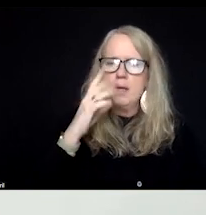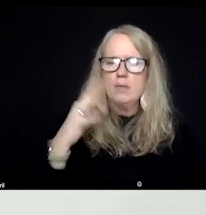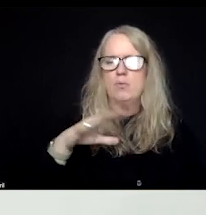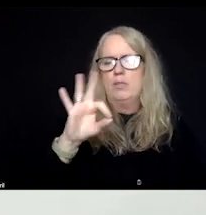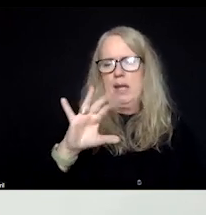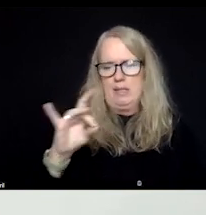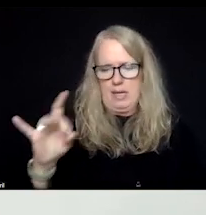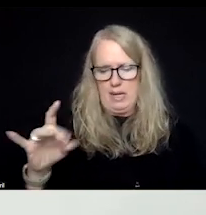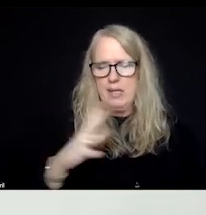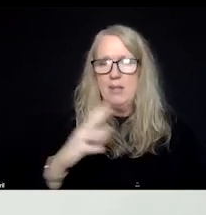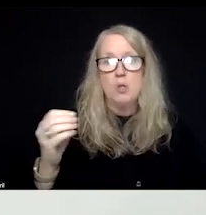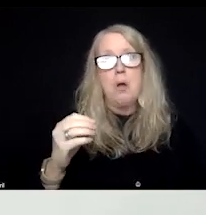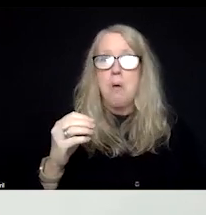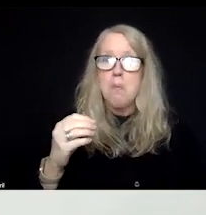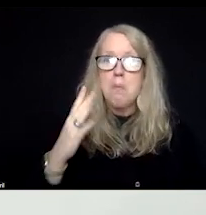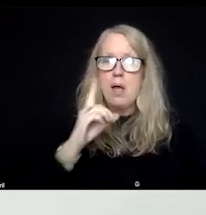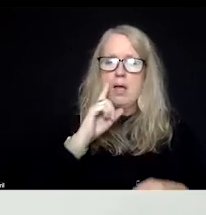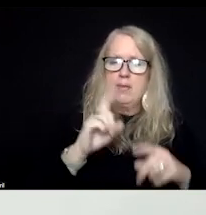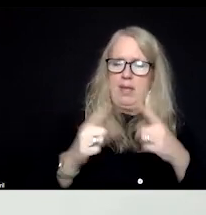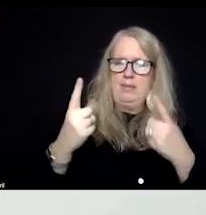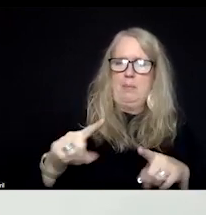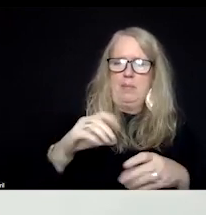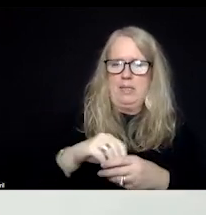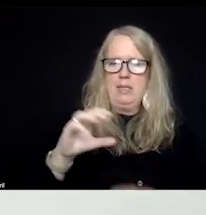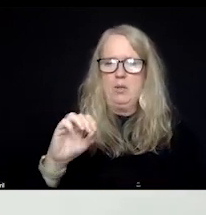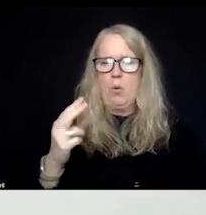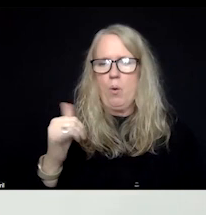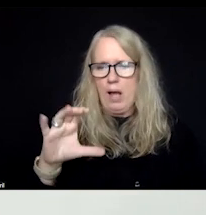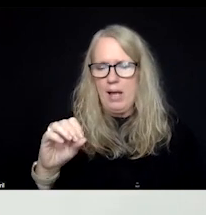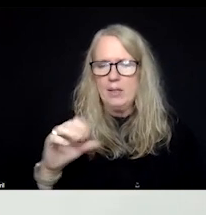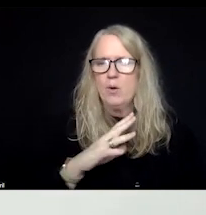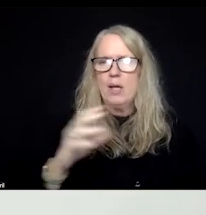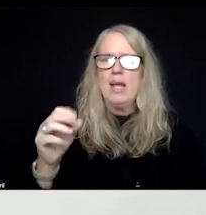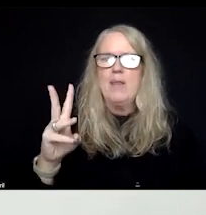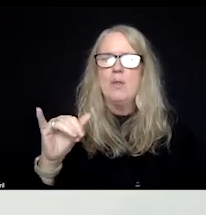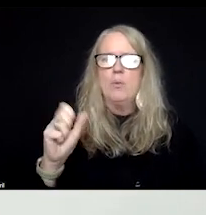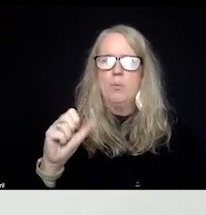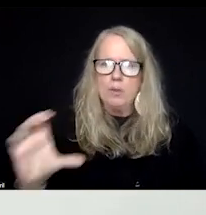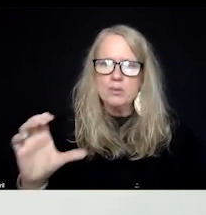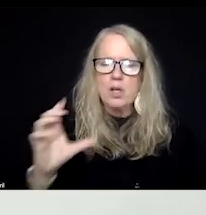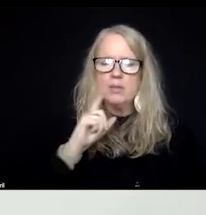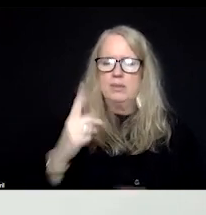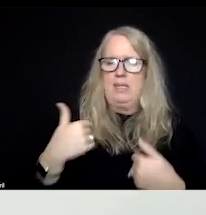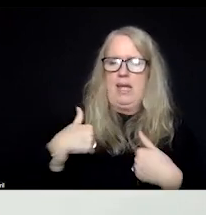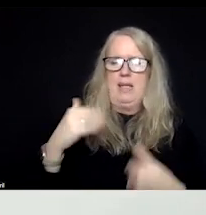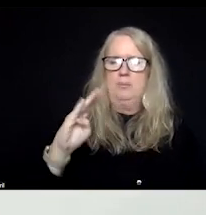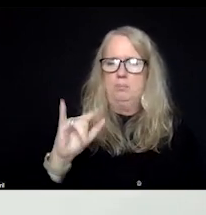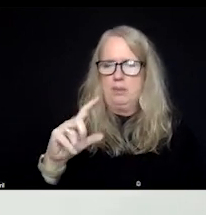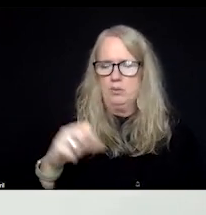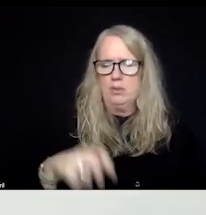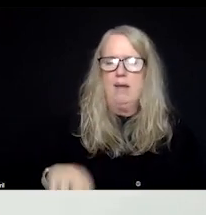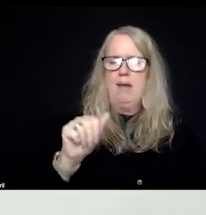OF THE TAX REVENUE FOR 988. WISCONSIN HAS A PAIR OF BILLS AB467